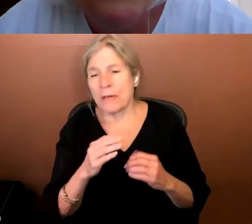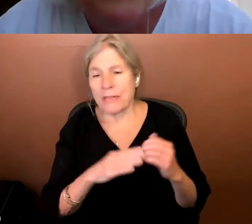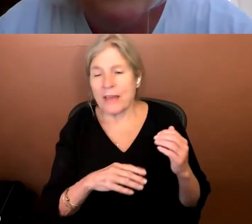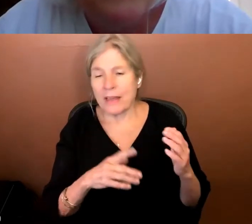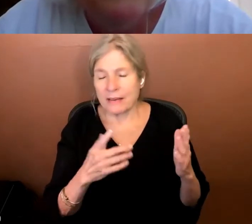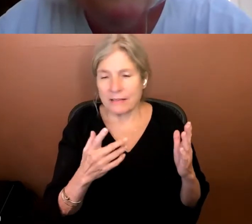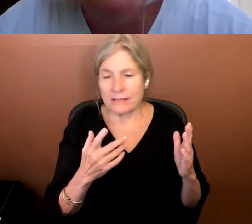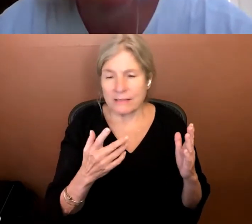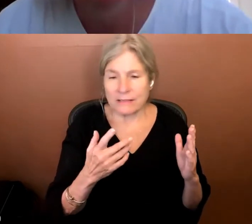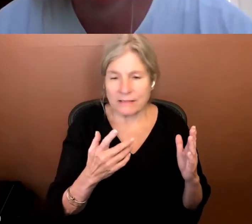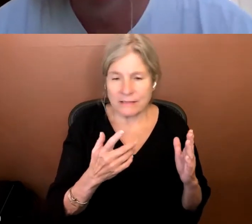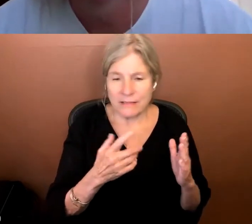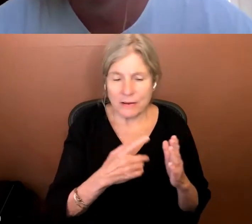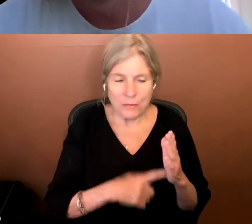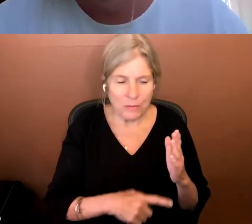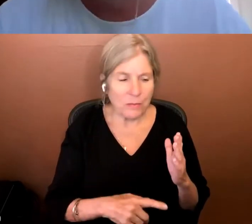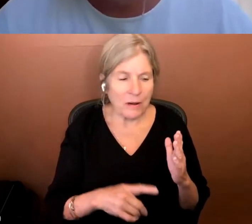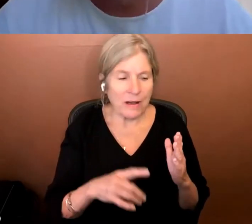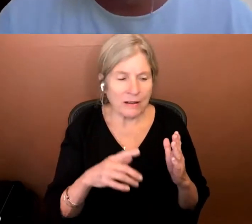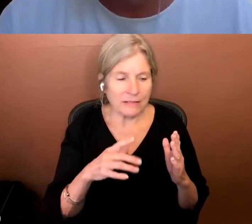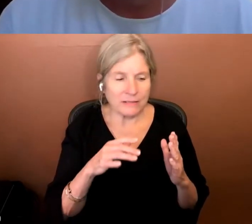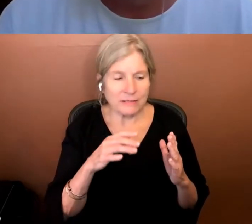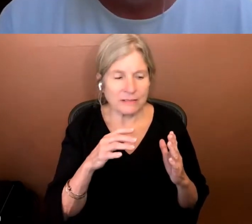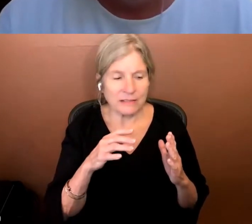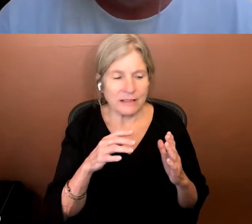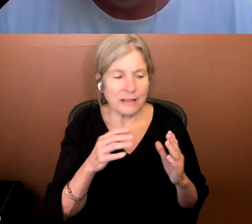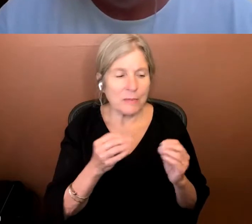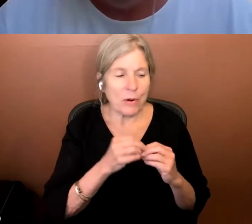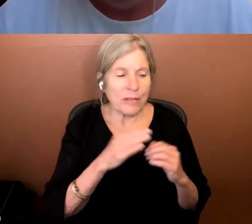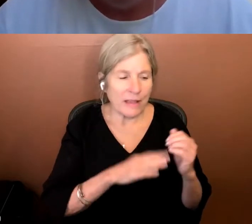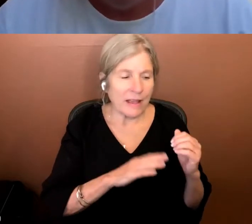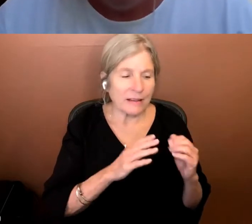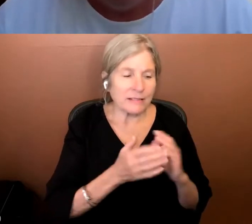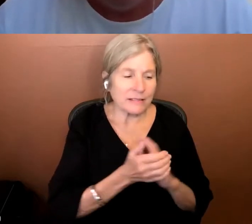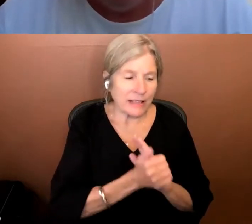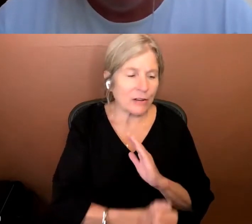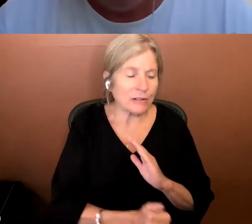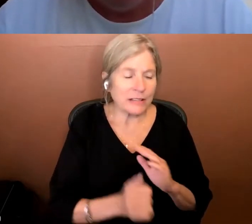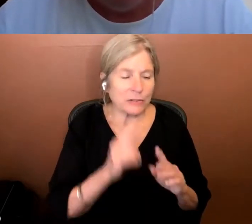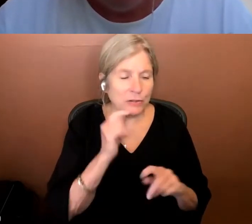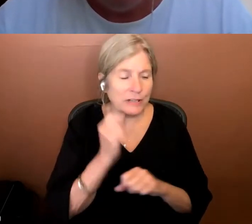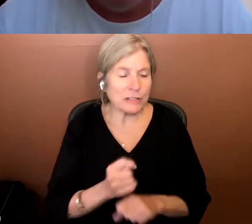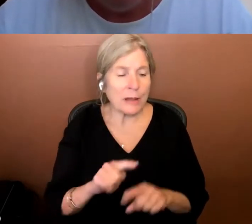and traditions. I'm also doing my Ph.D. in OOLT University in